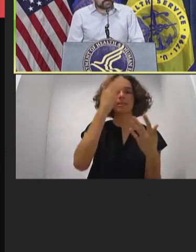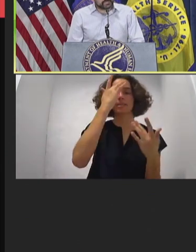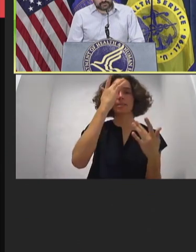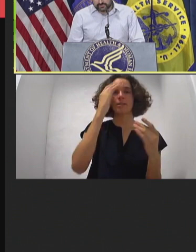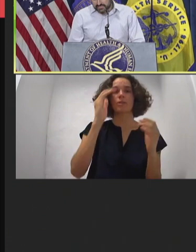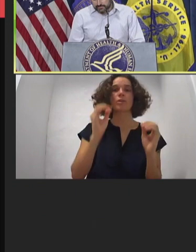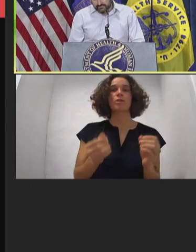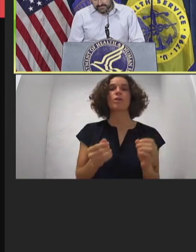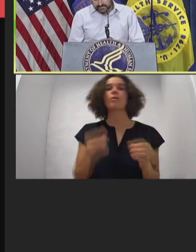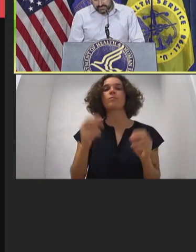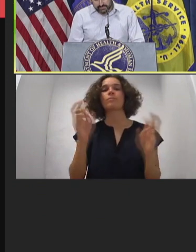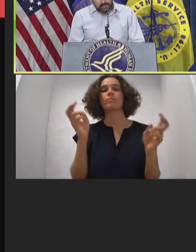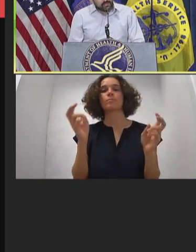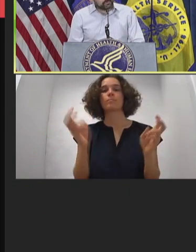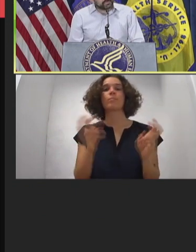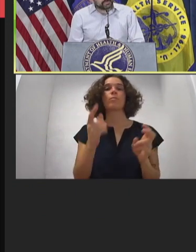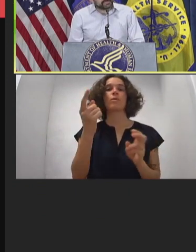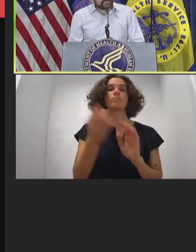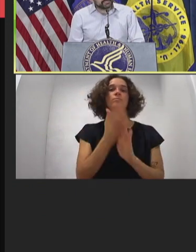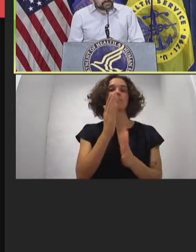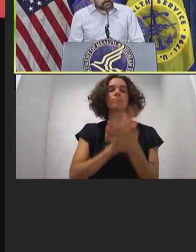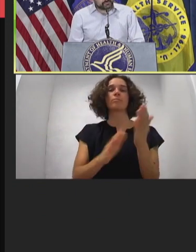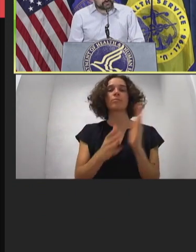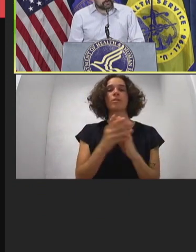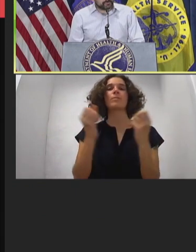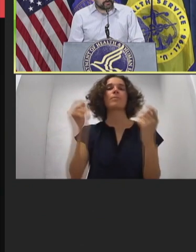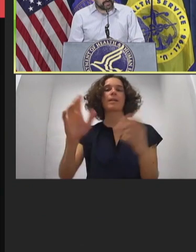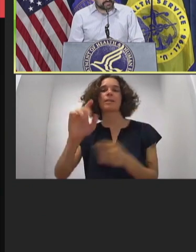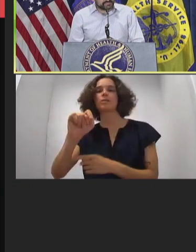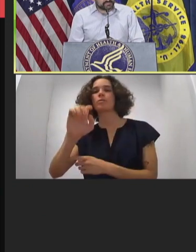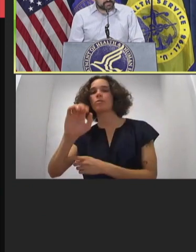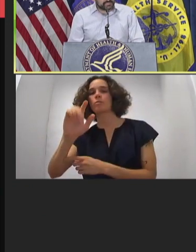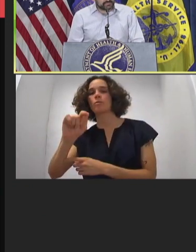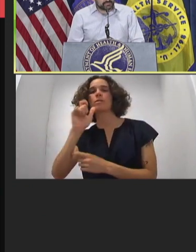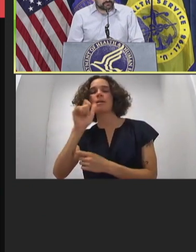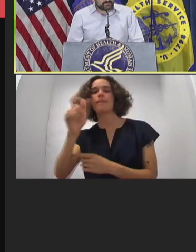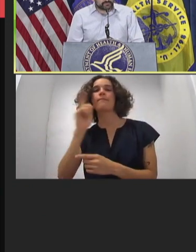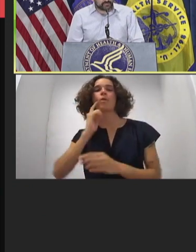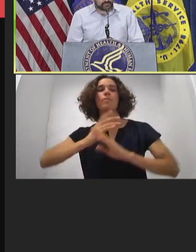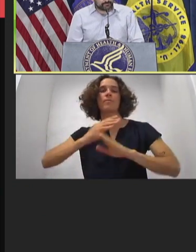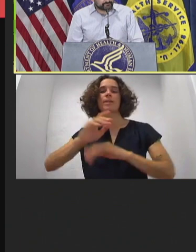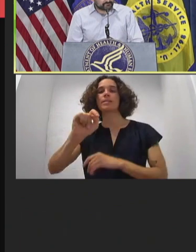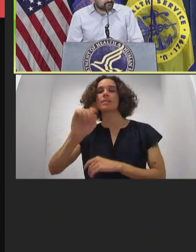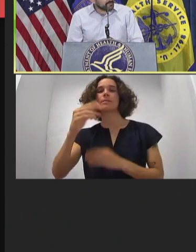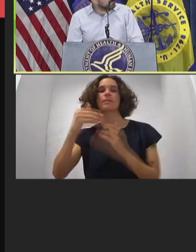a new TB vaccine will give us an additional tool for preventing TB in the near future.